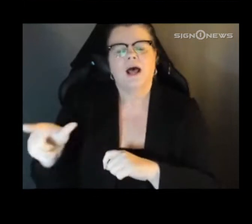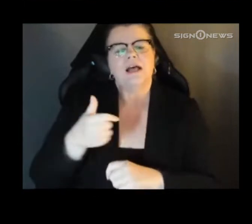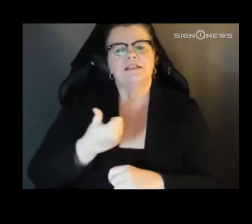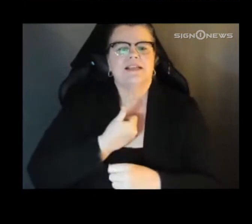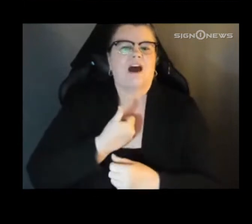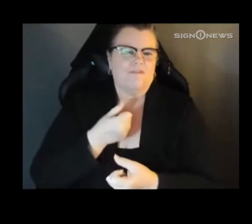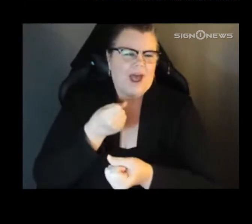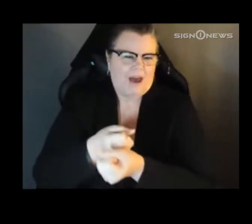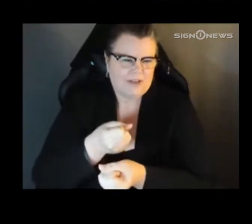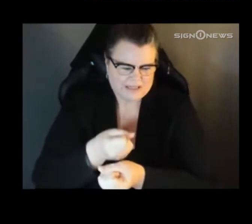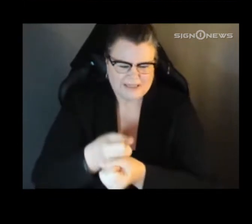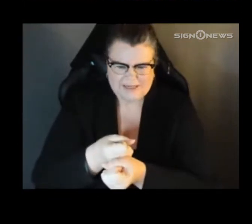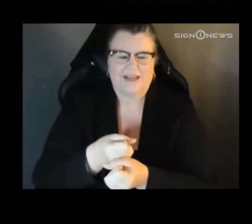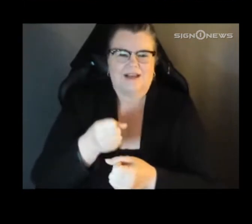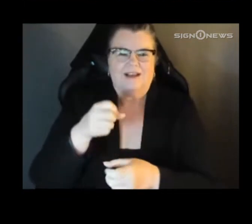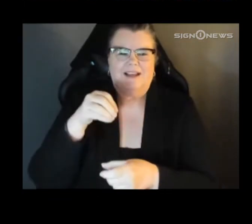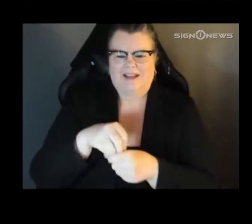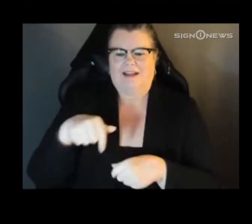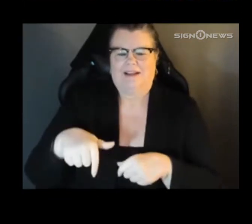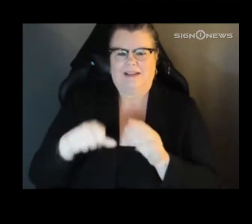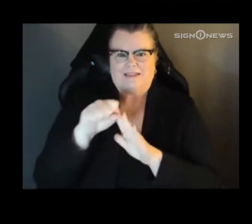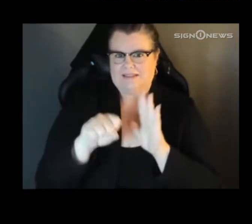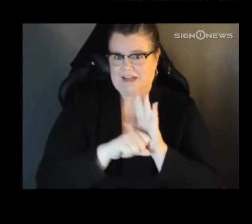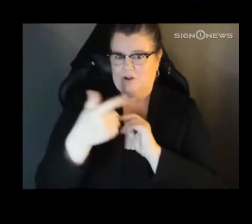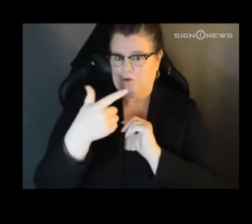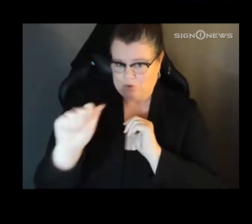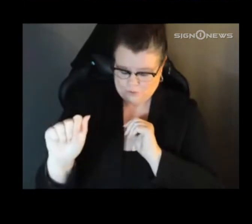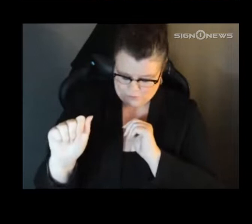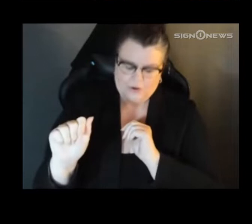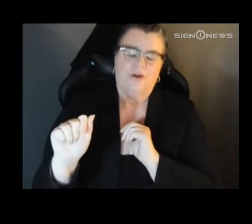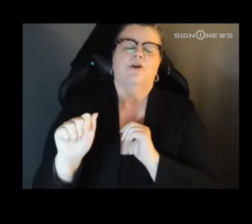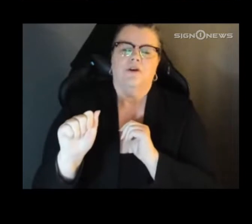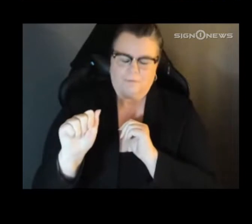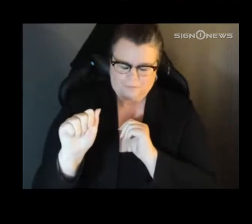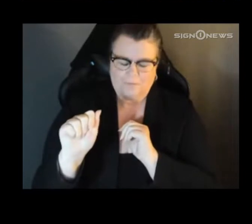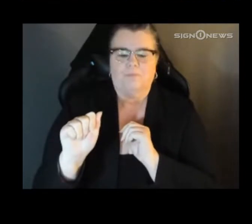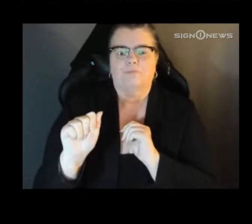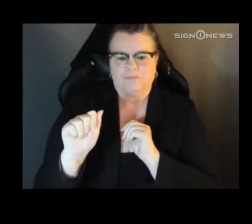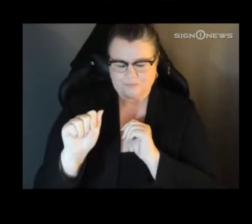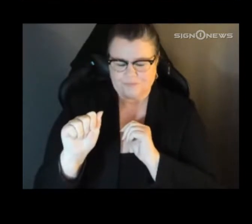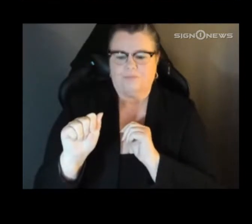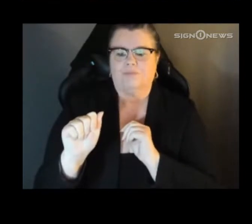here who haven't been a part of United for change to get involved in different ways and